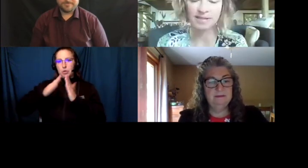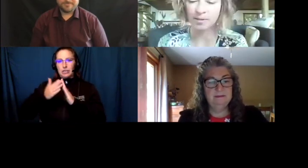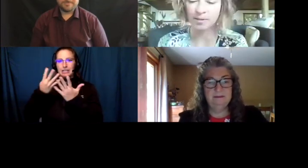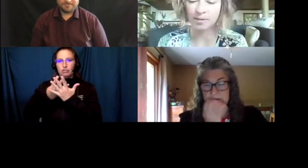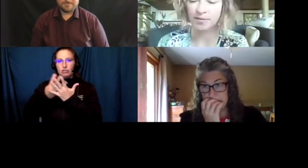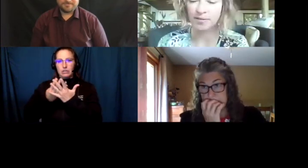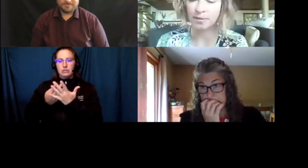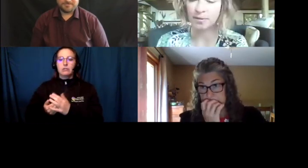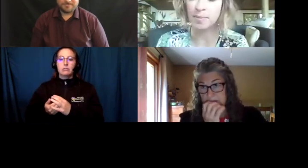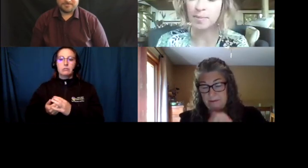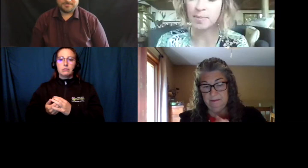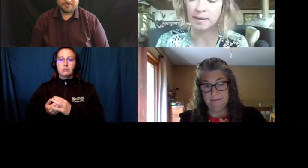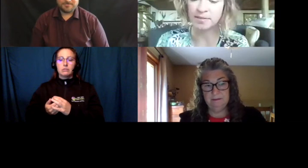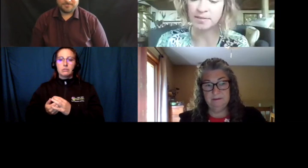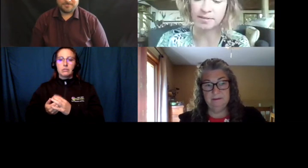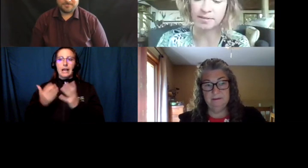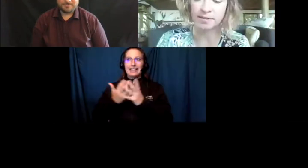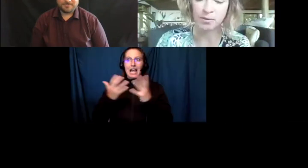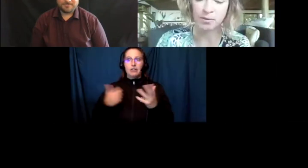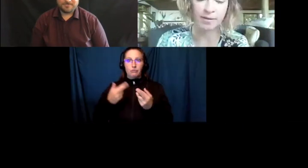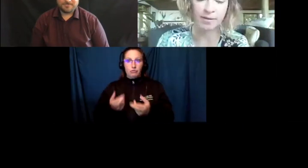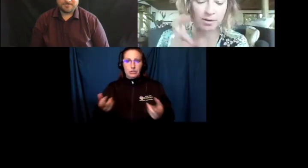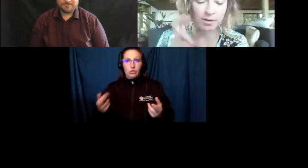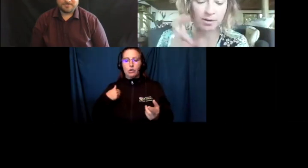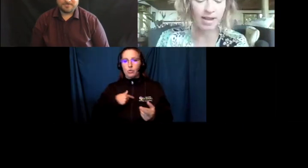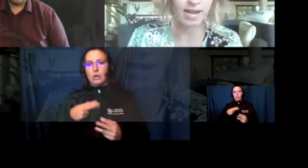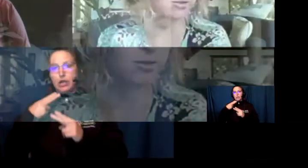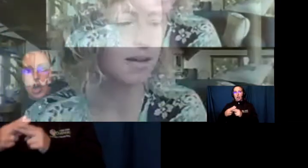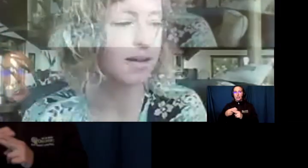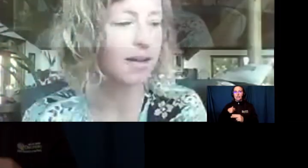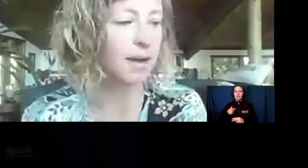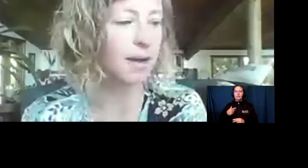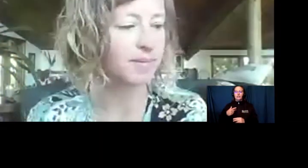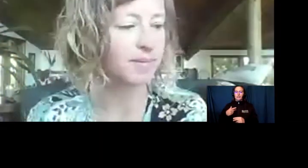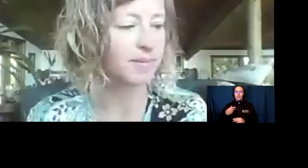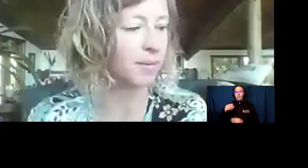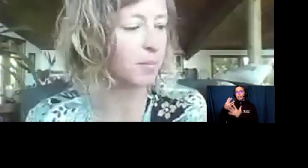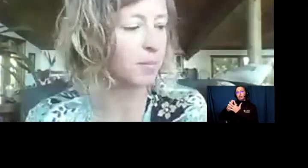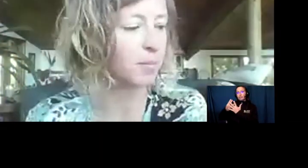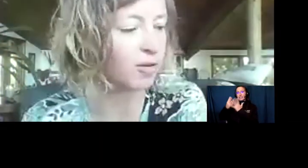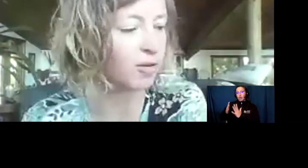quite a few quite a bit of resources. We do call it the screener of last resort. So we do try to